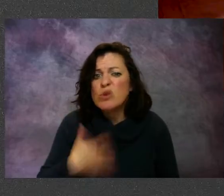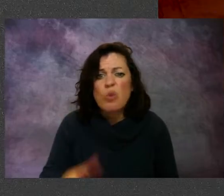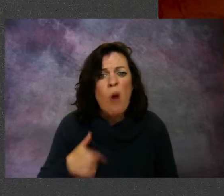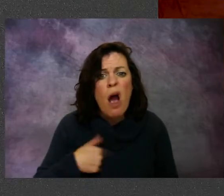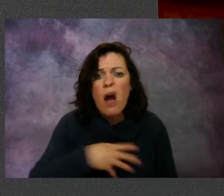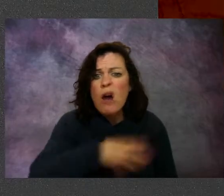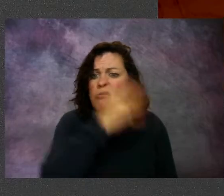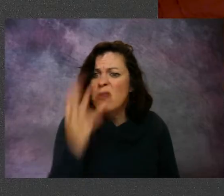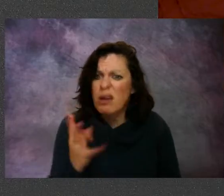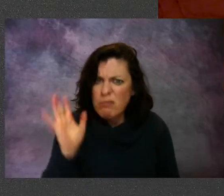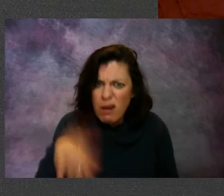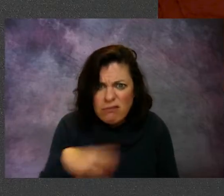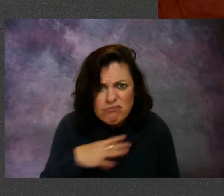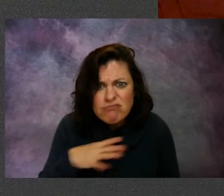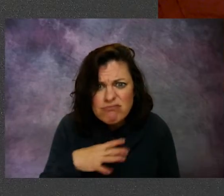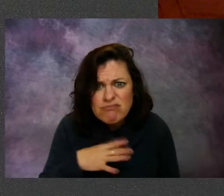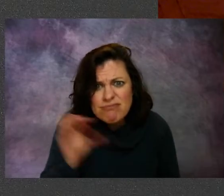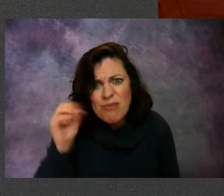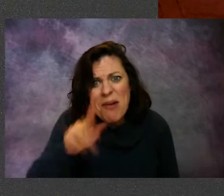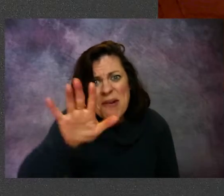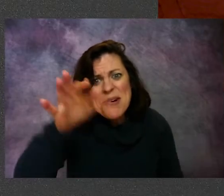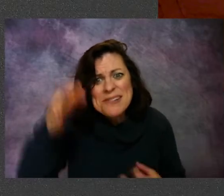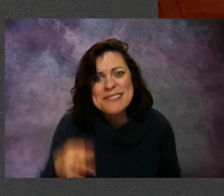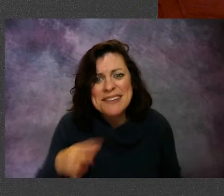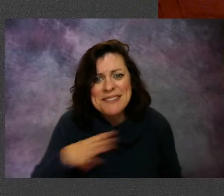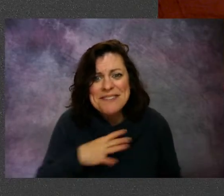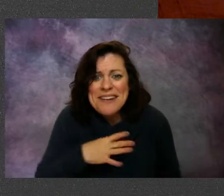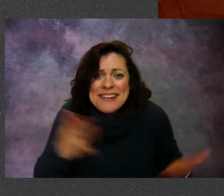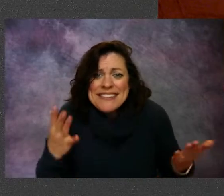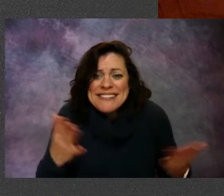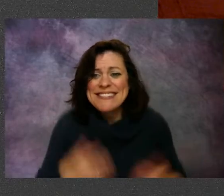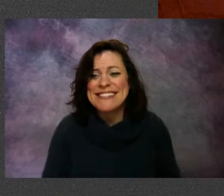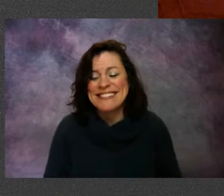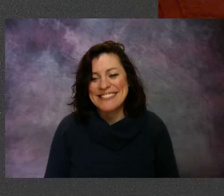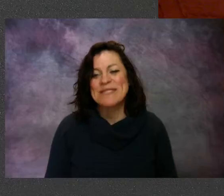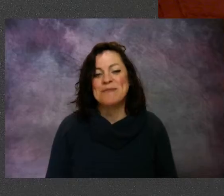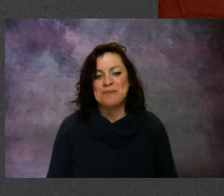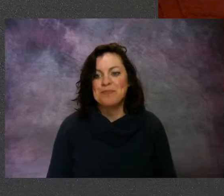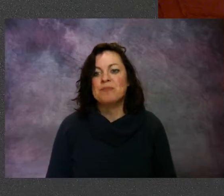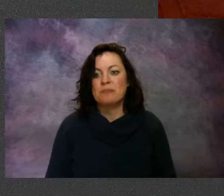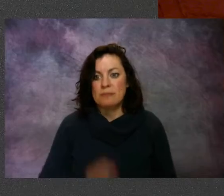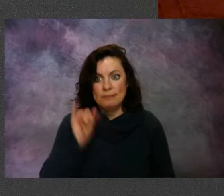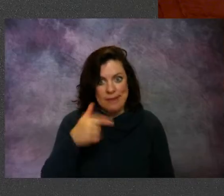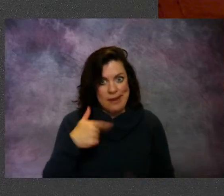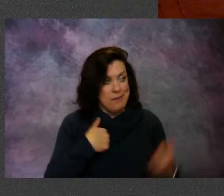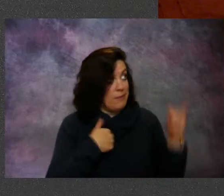So, now that we have our coffee filter with our rainbow, we are going to use this for our science experiment.